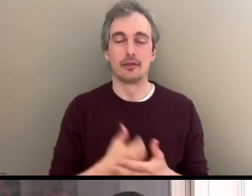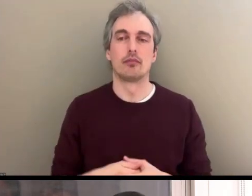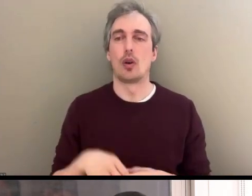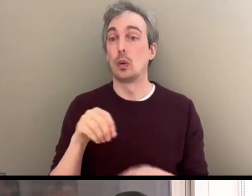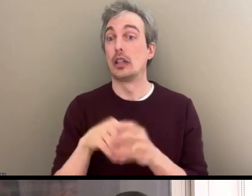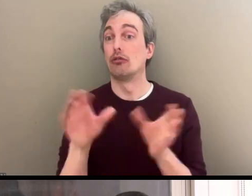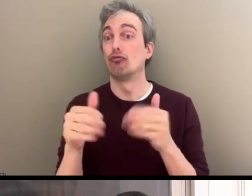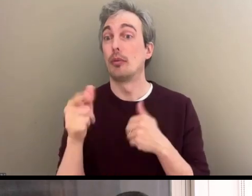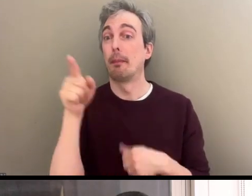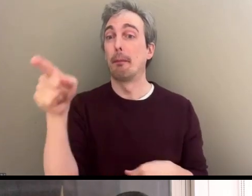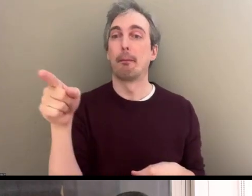I'll answer the first